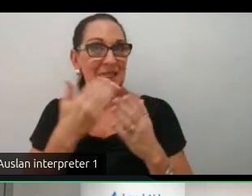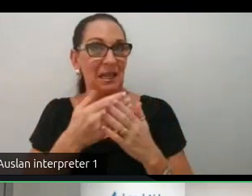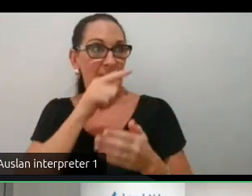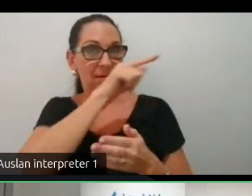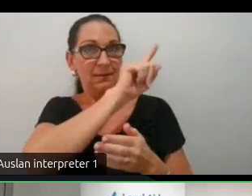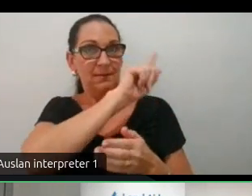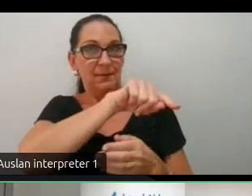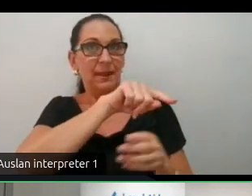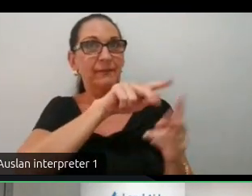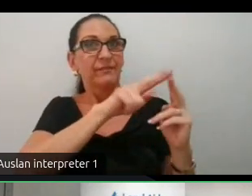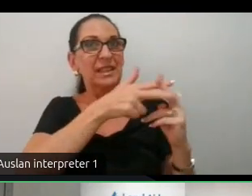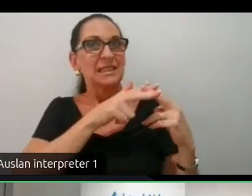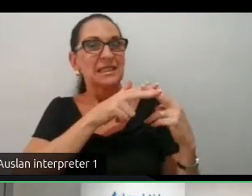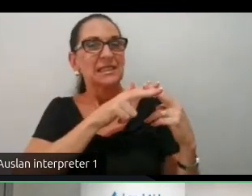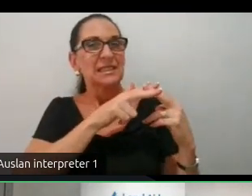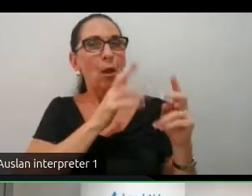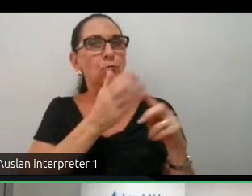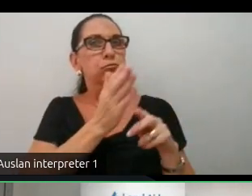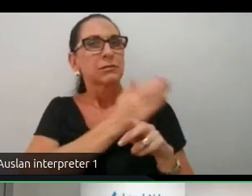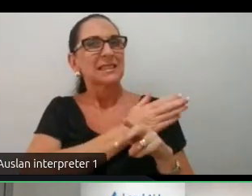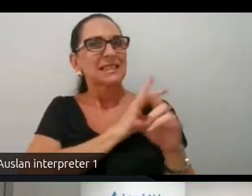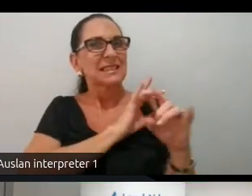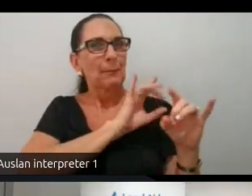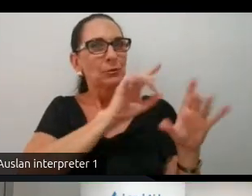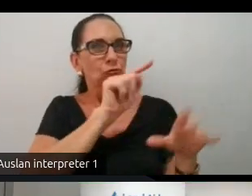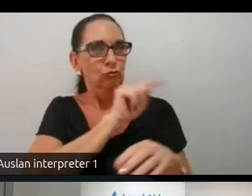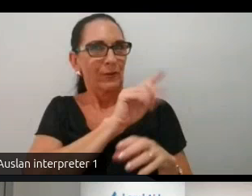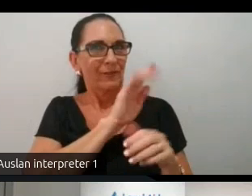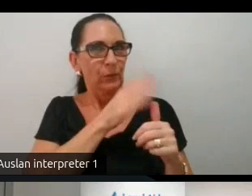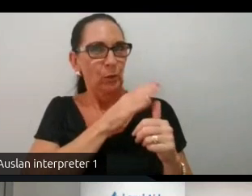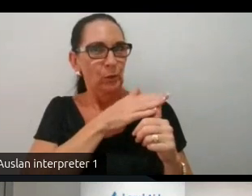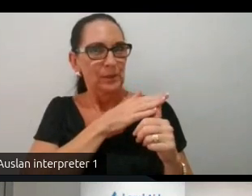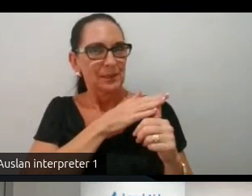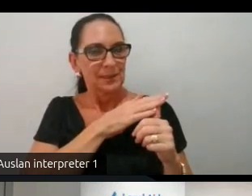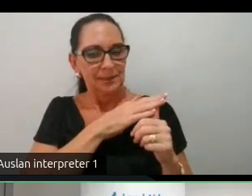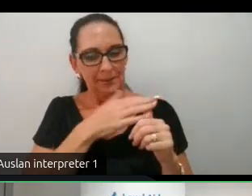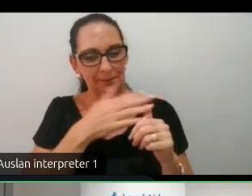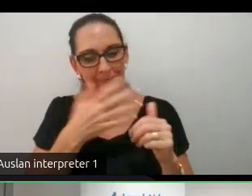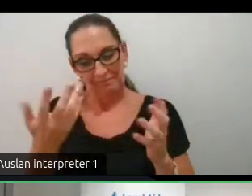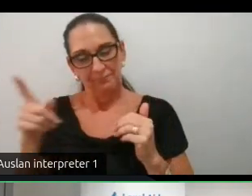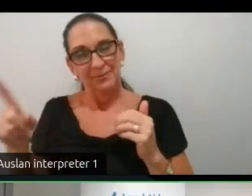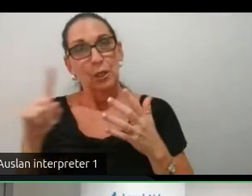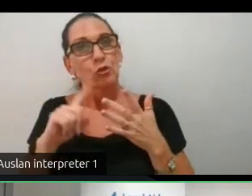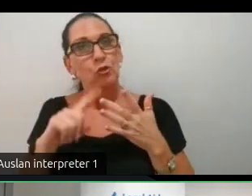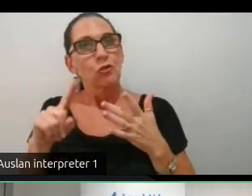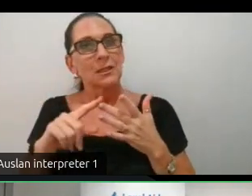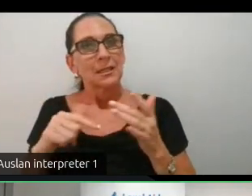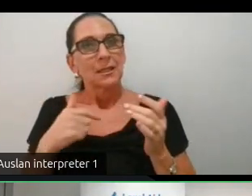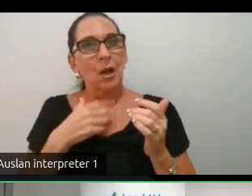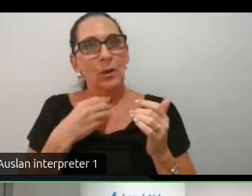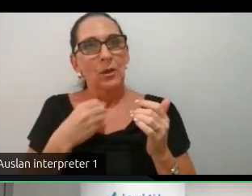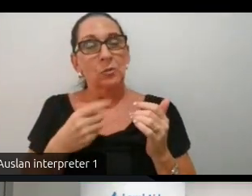until you fix the pre-existing damage. And what I'd love insurers to do in that space,